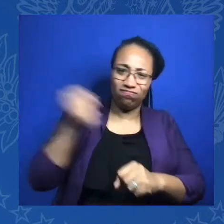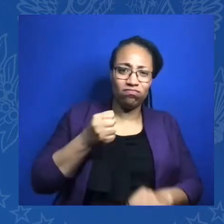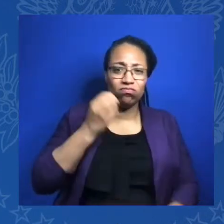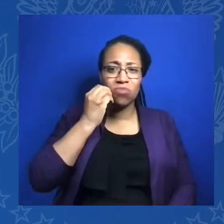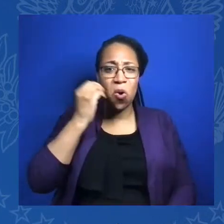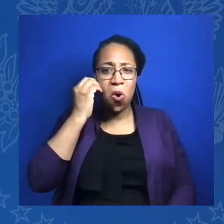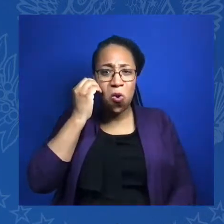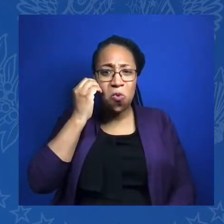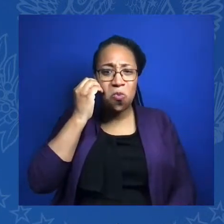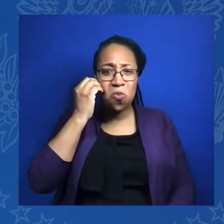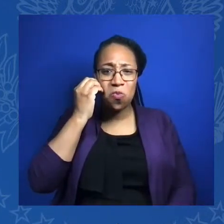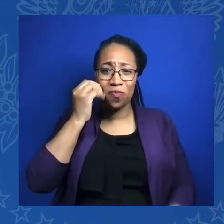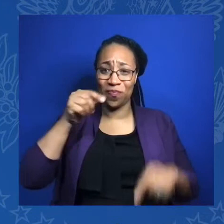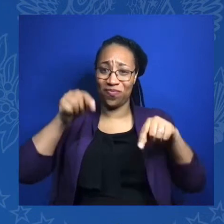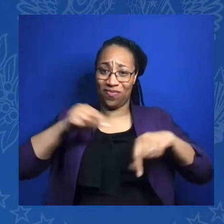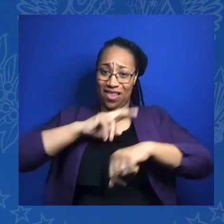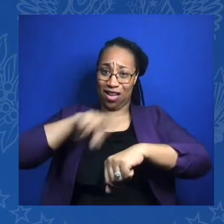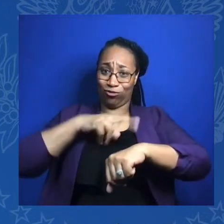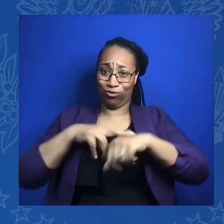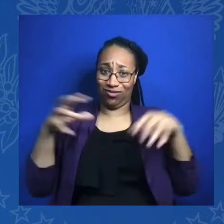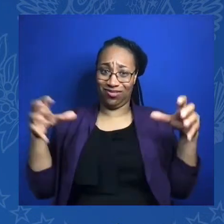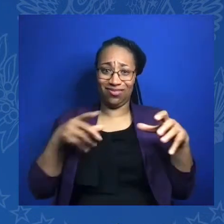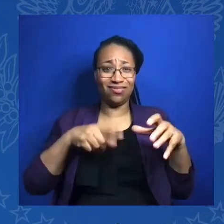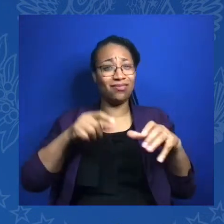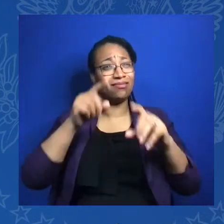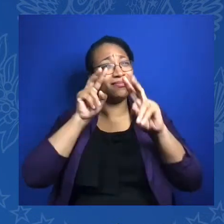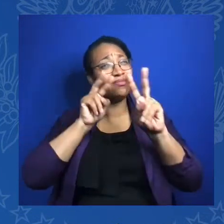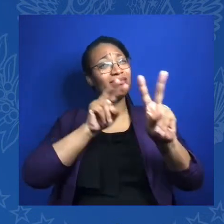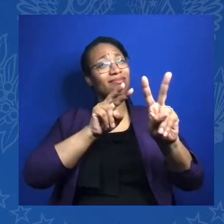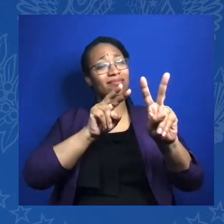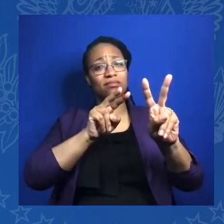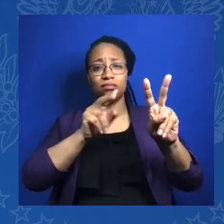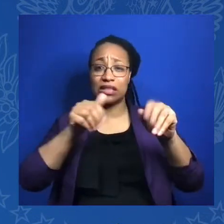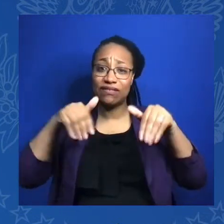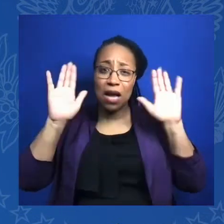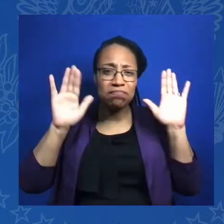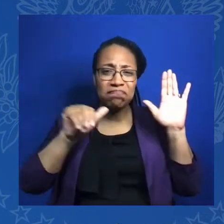Things can get better. Things can turn. Things can change.